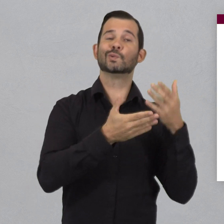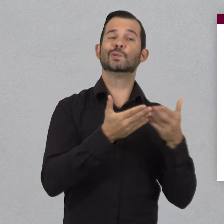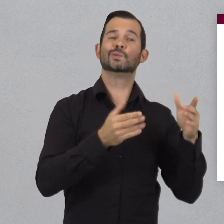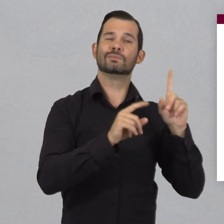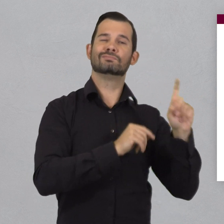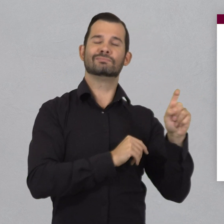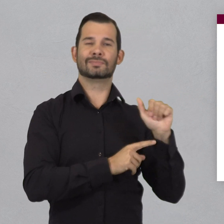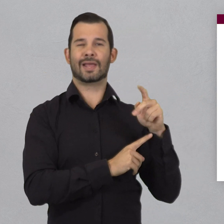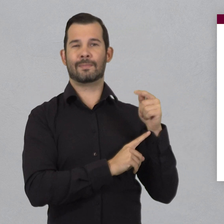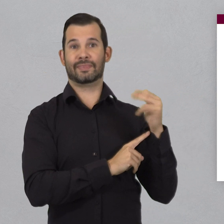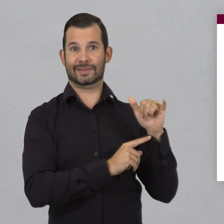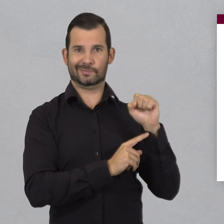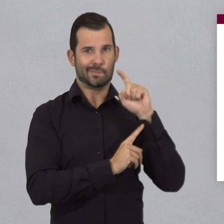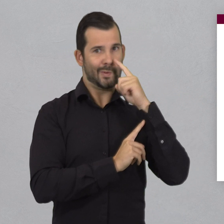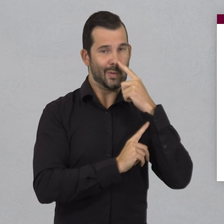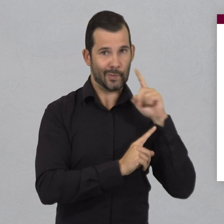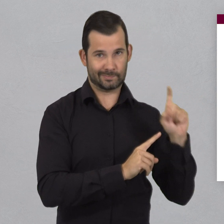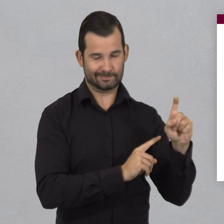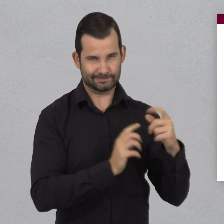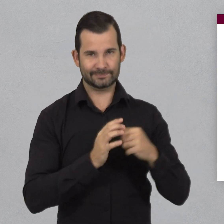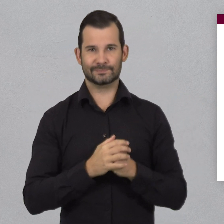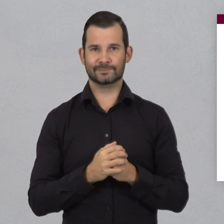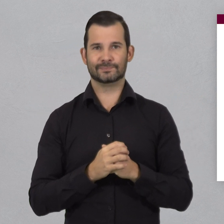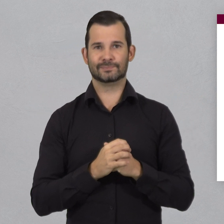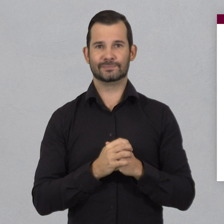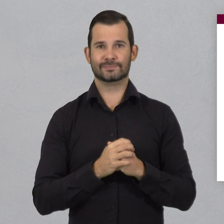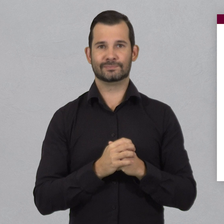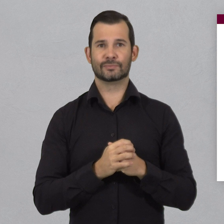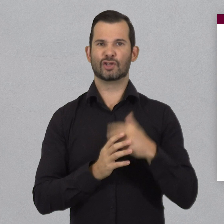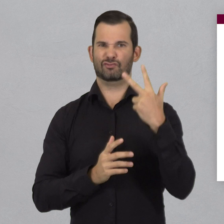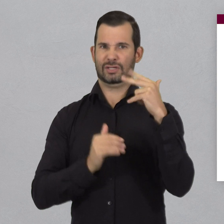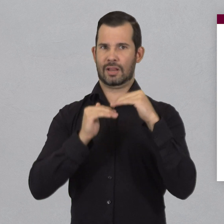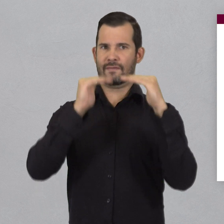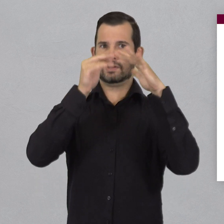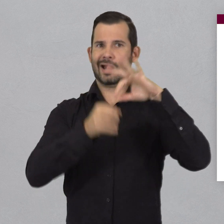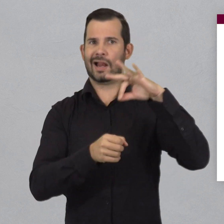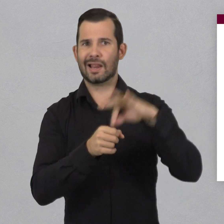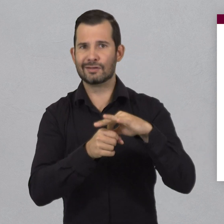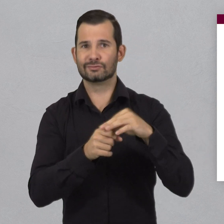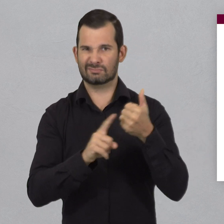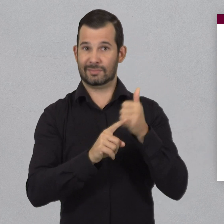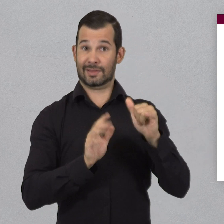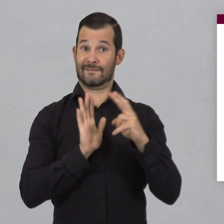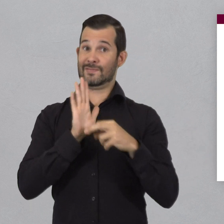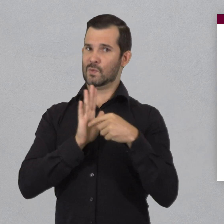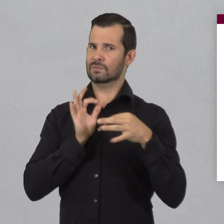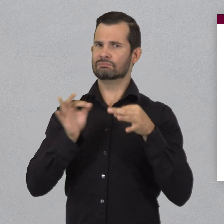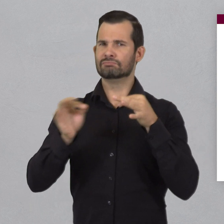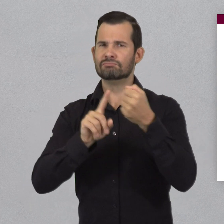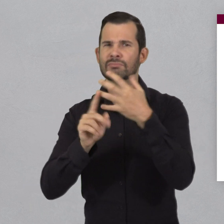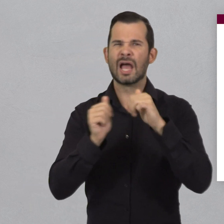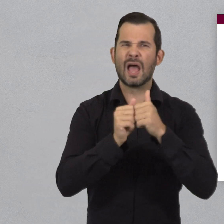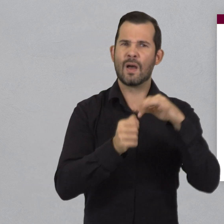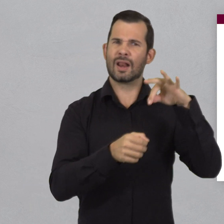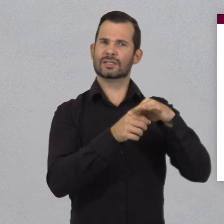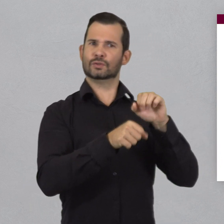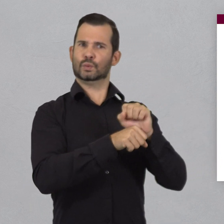(External resource: Apathy is Boring) · Three Levels of Elections: This video explains